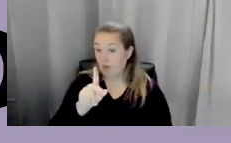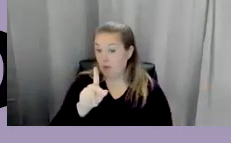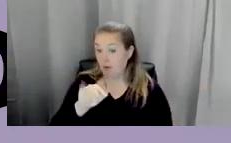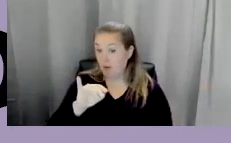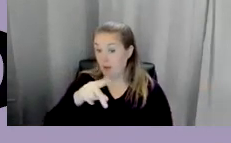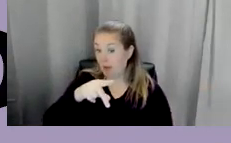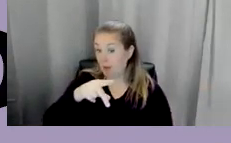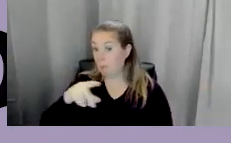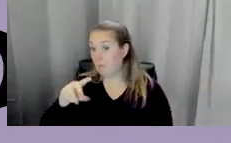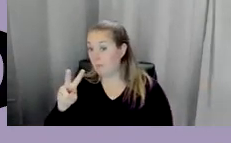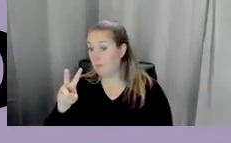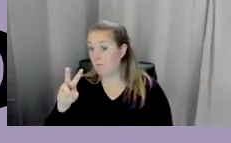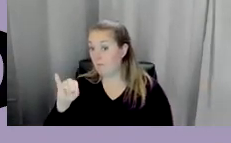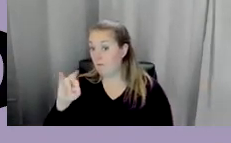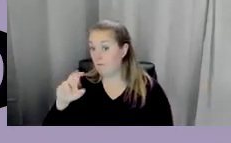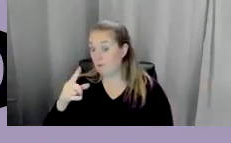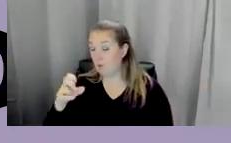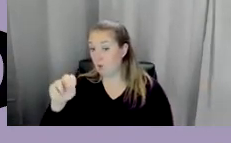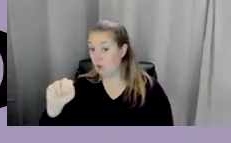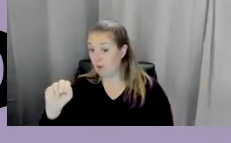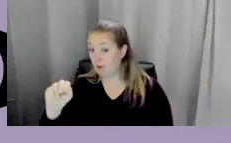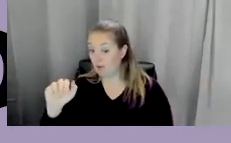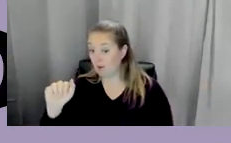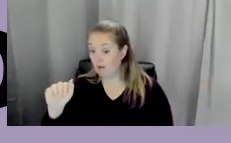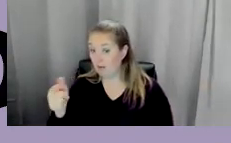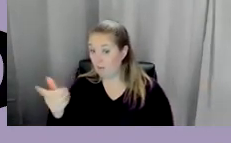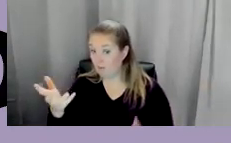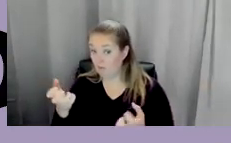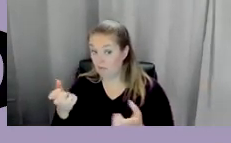AS SOMETHING THAT WAS A LITTLE MORE TARGETED. I HOPE